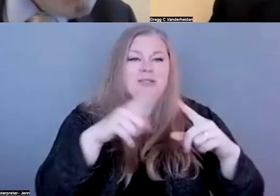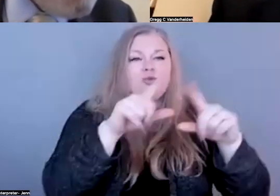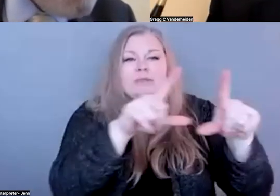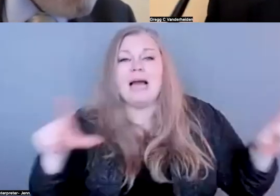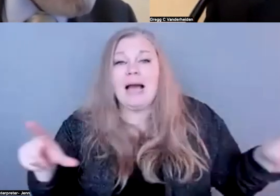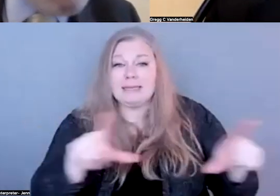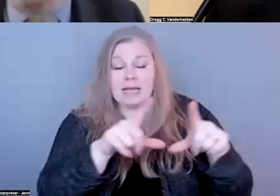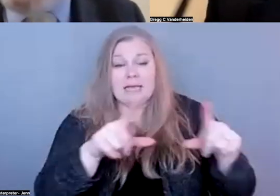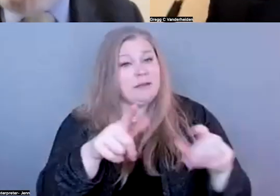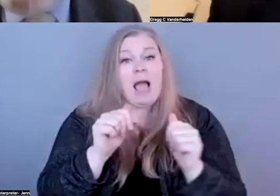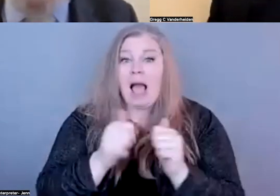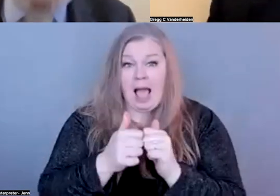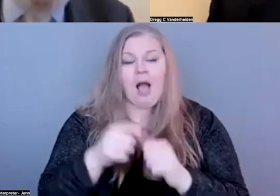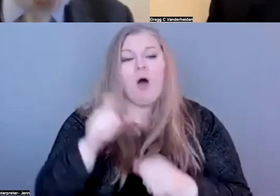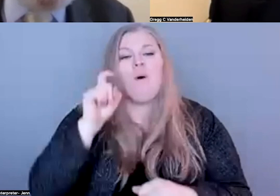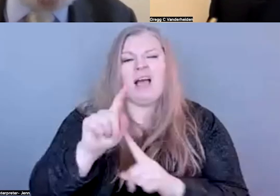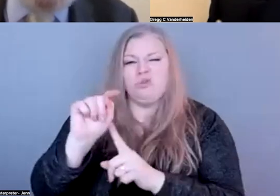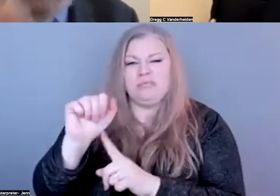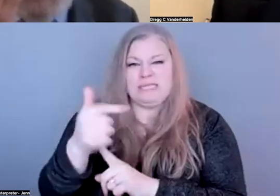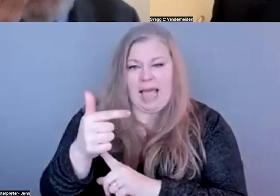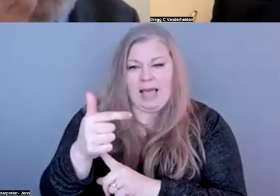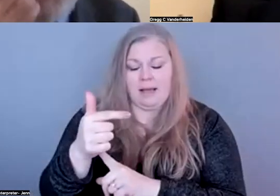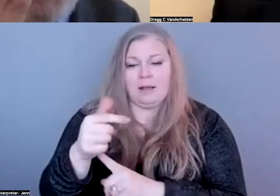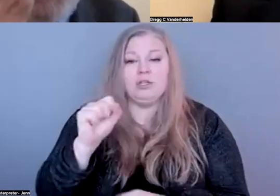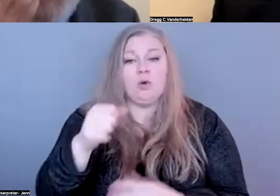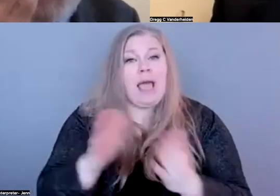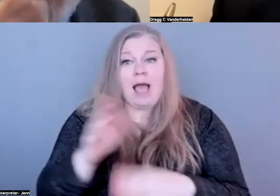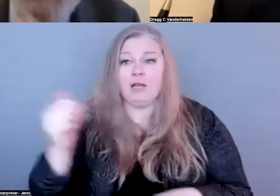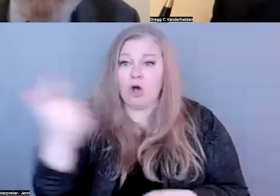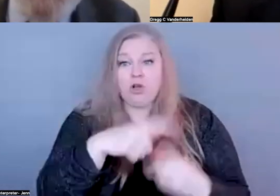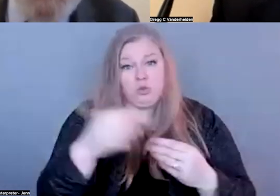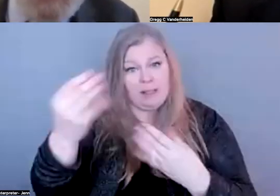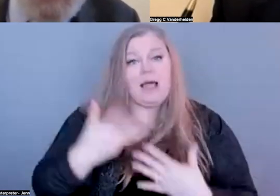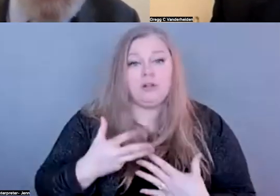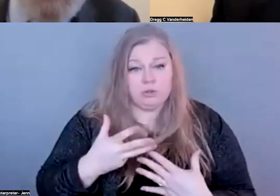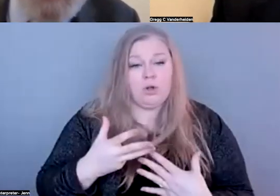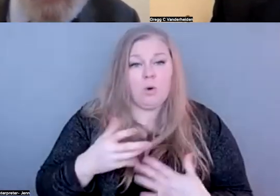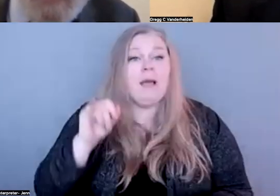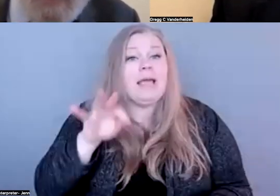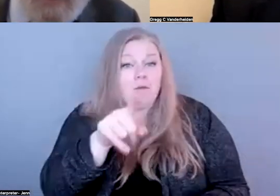do so we have to tag it so we asked everybody in advance to let us know if you use ASL you